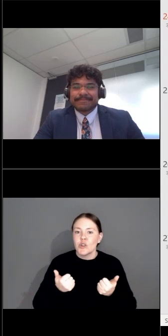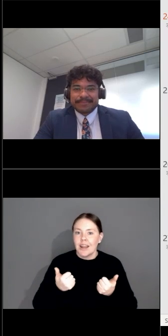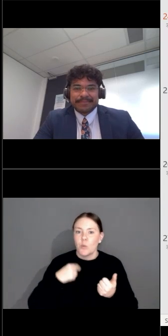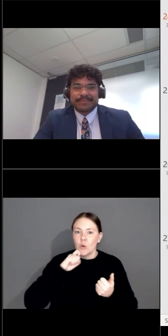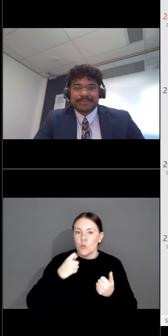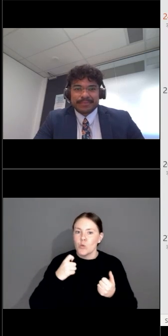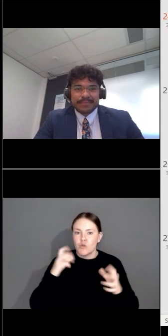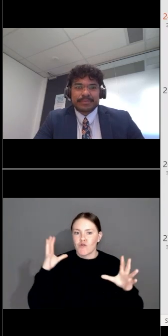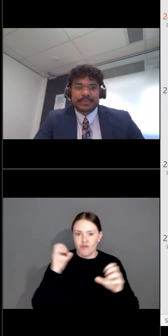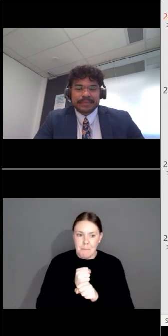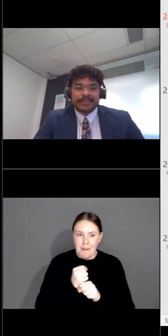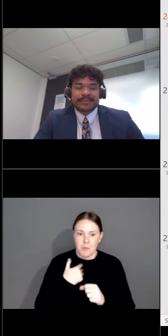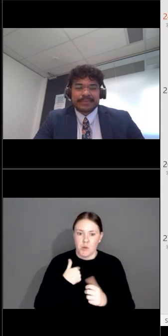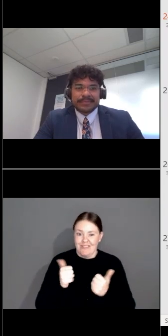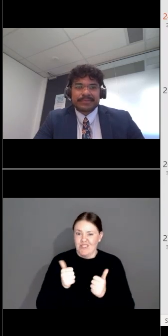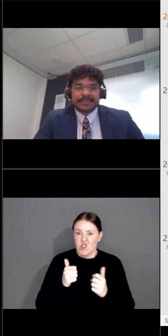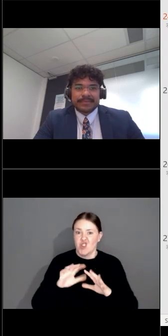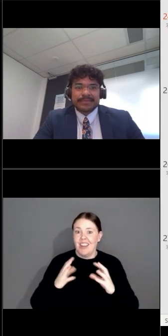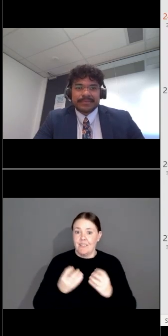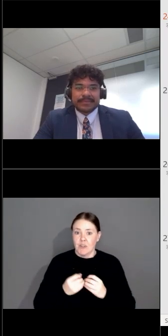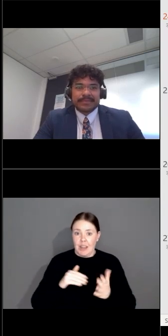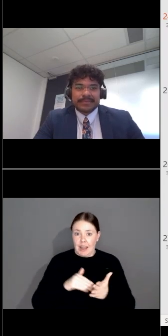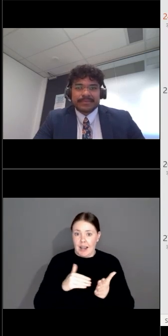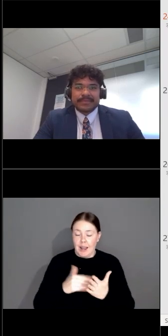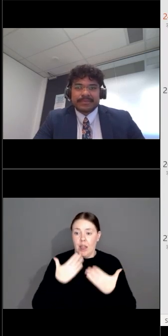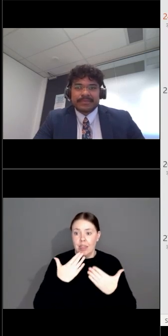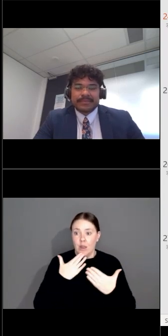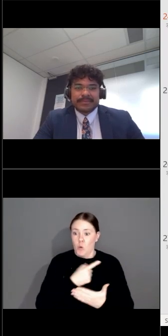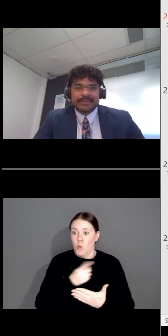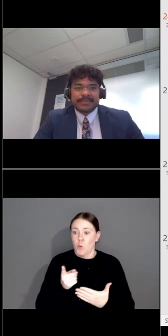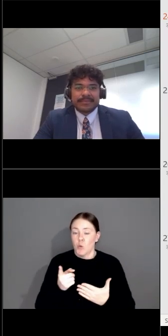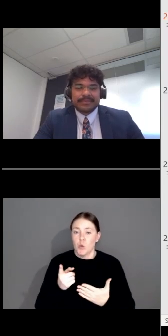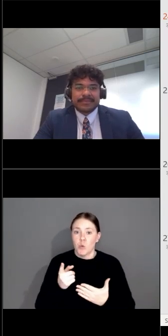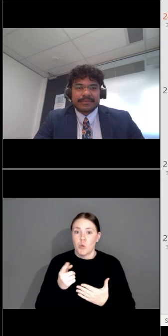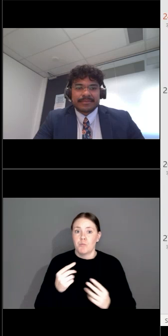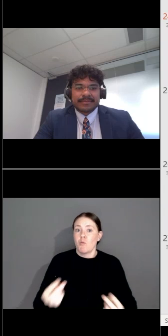you everyone for joining us um apologies that we all the slides have disappeared off screen but we